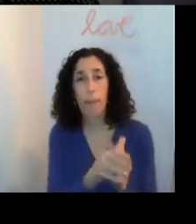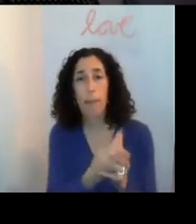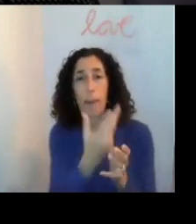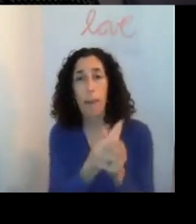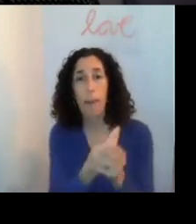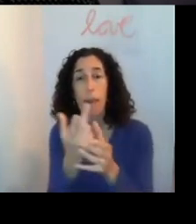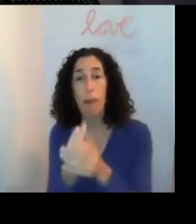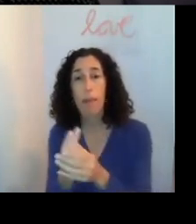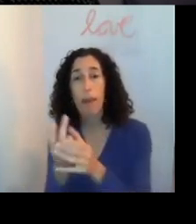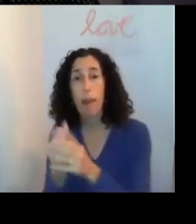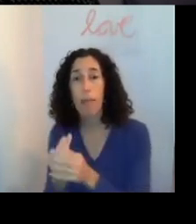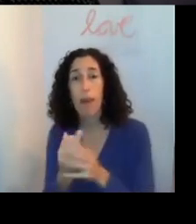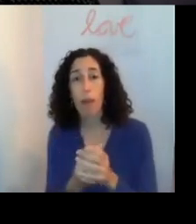ruffled dome.